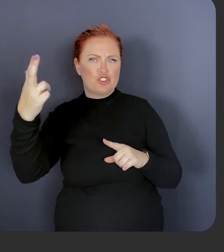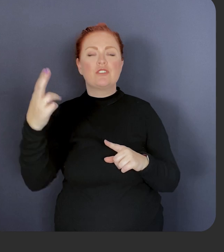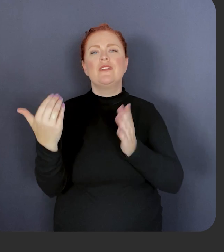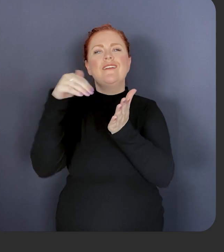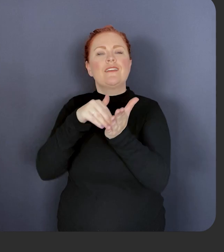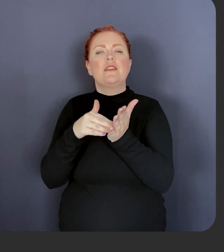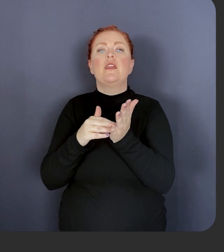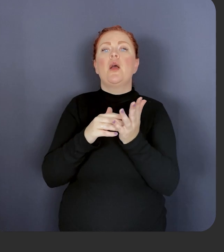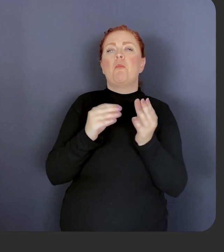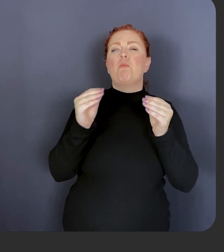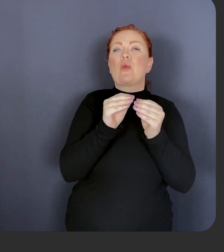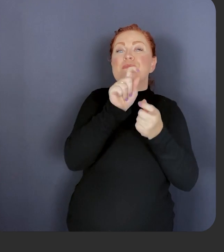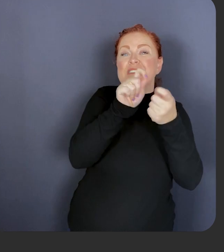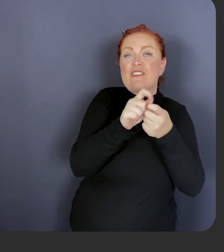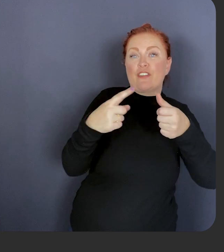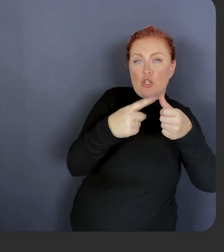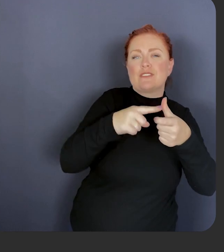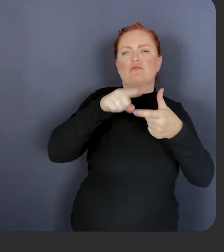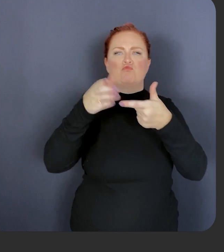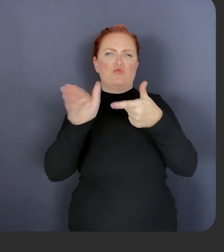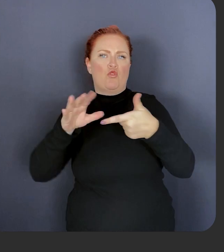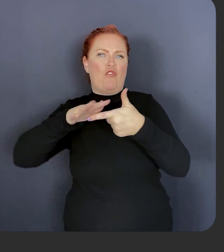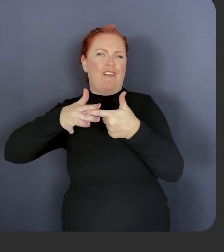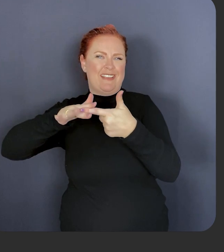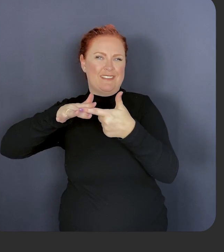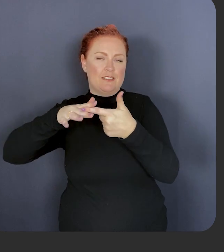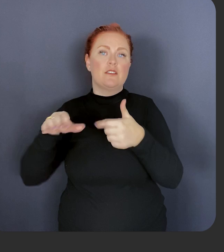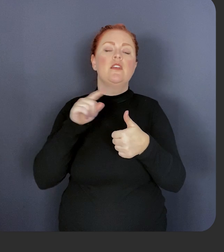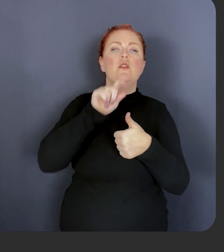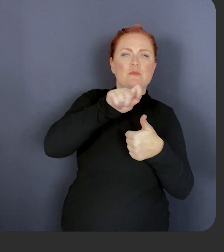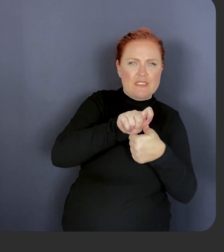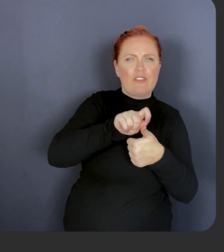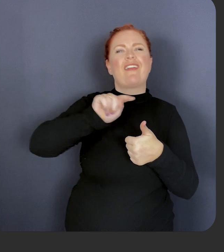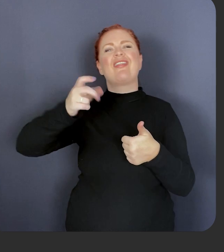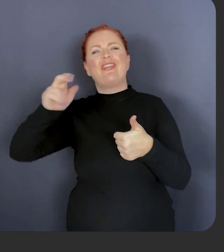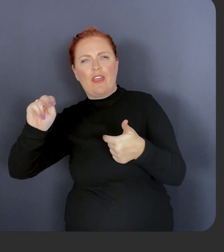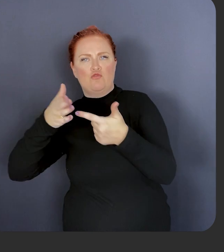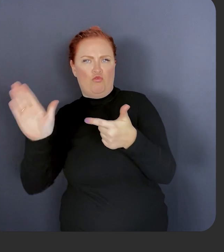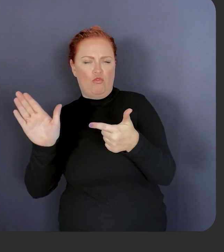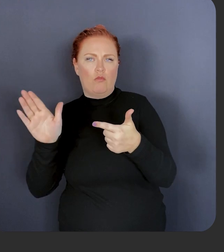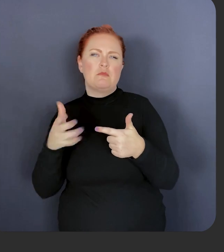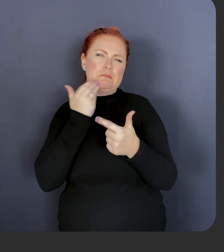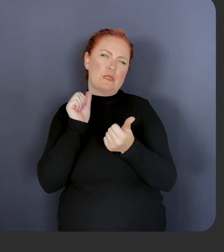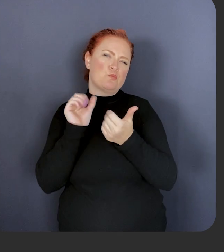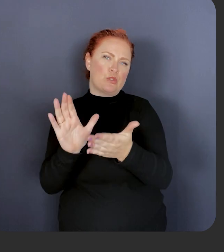thing about the page and then the more general context. So specific, then general, is just a best practice